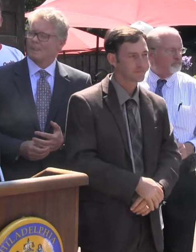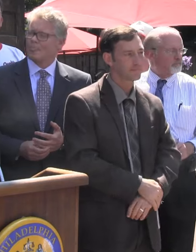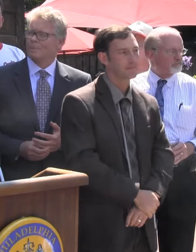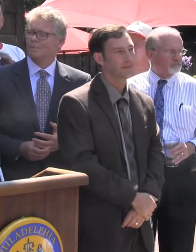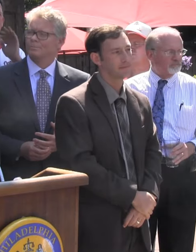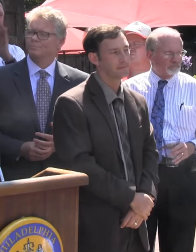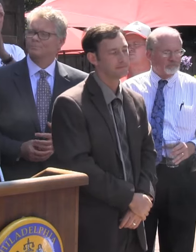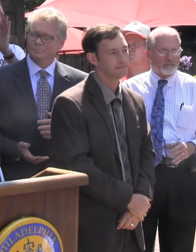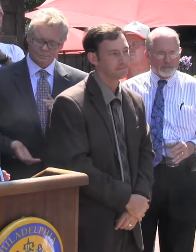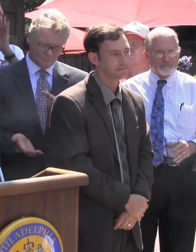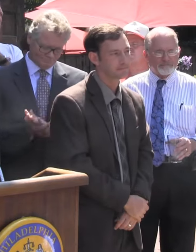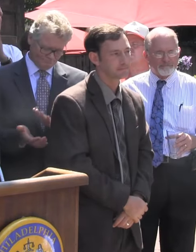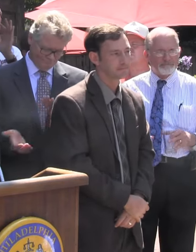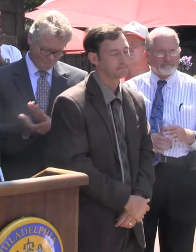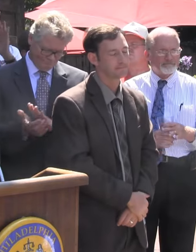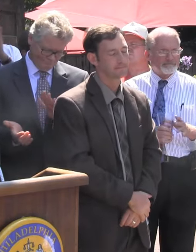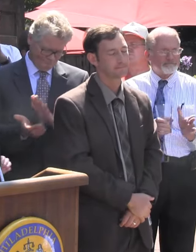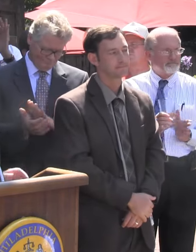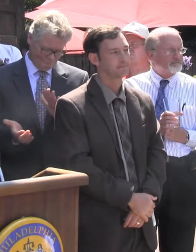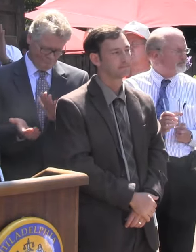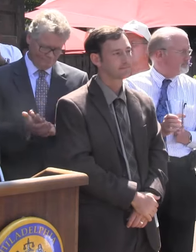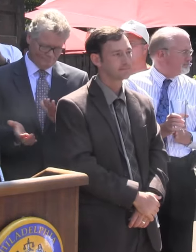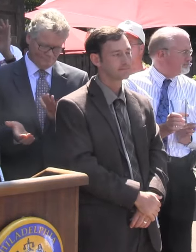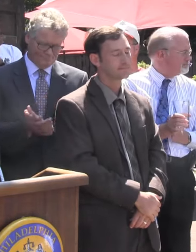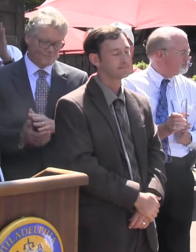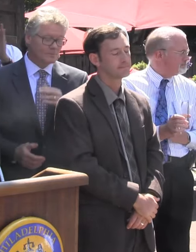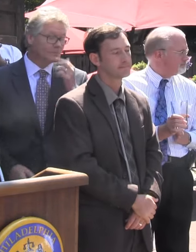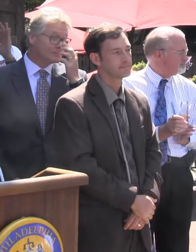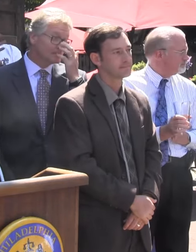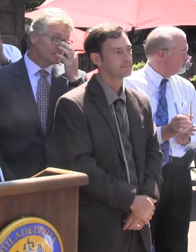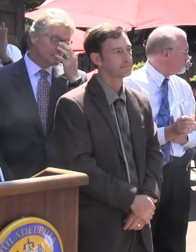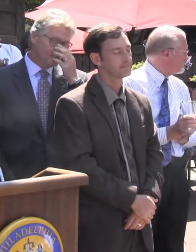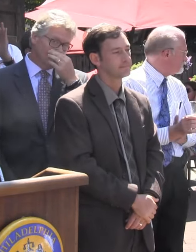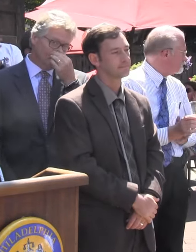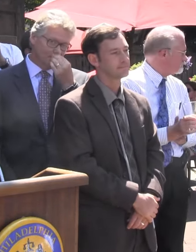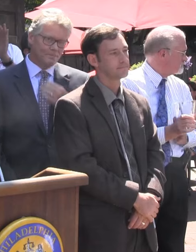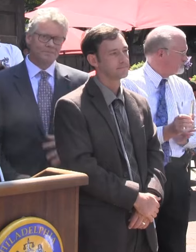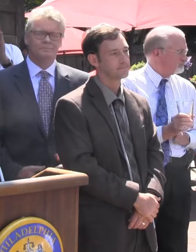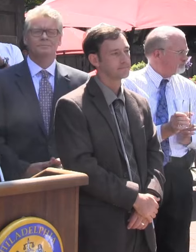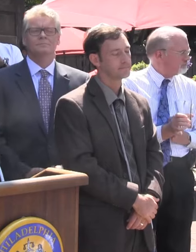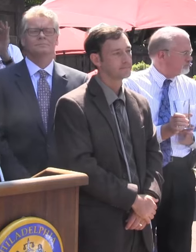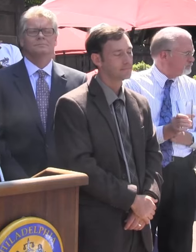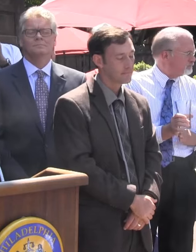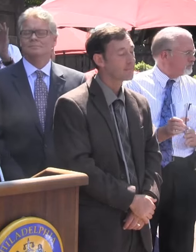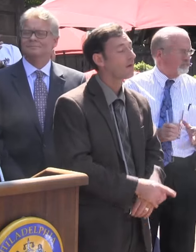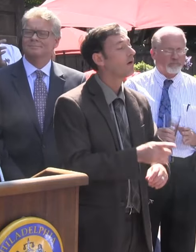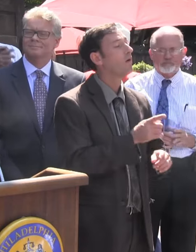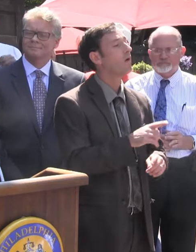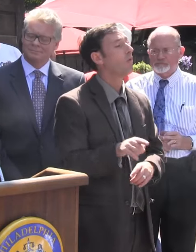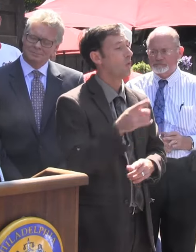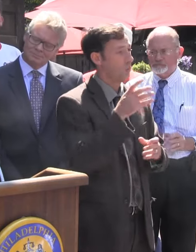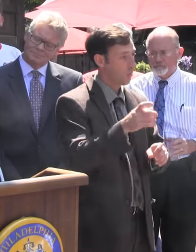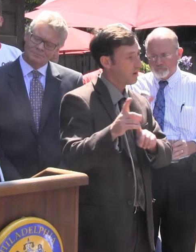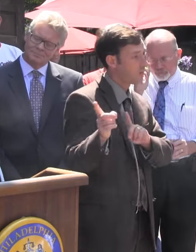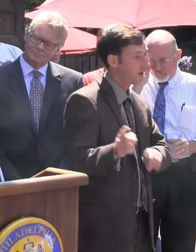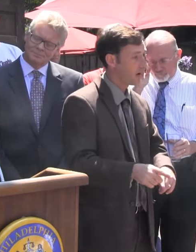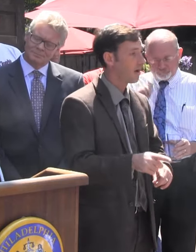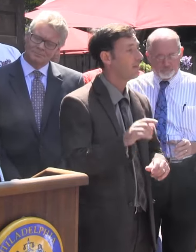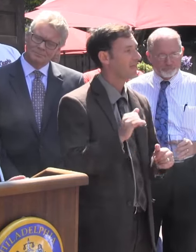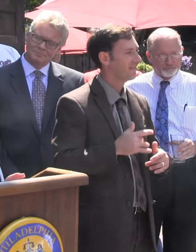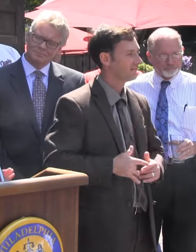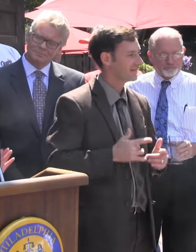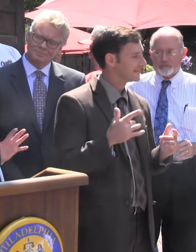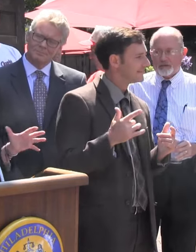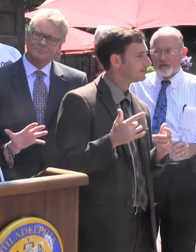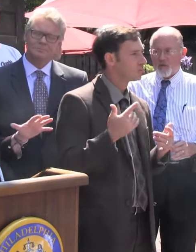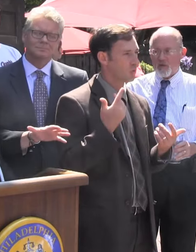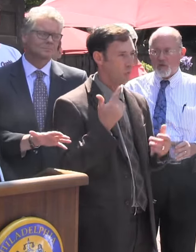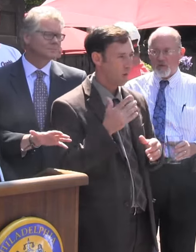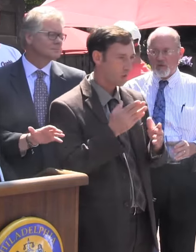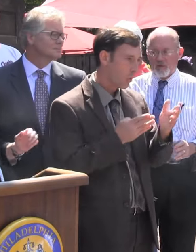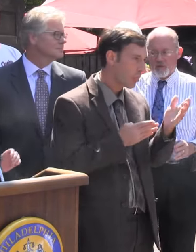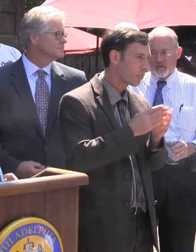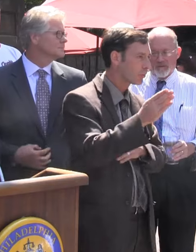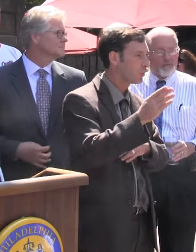For those that want to come to this event but might not wish to go through the security